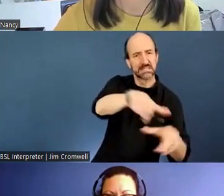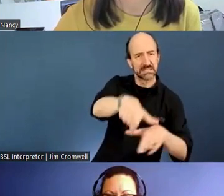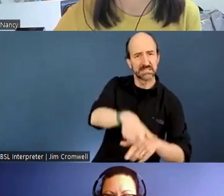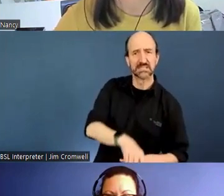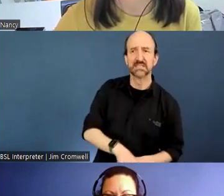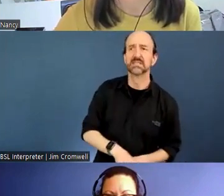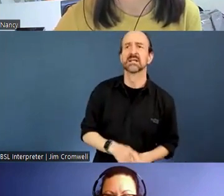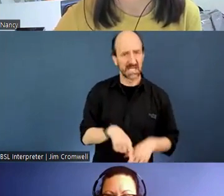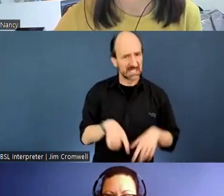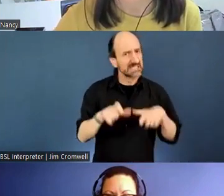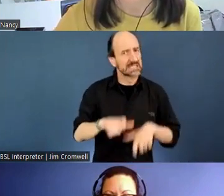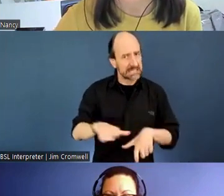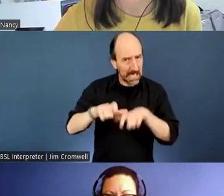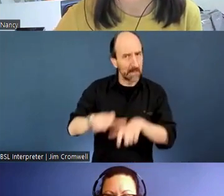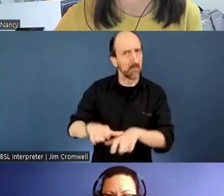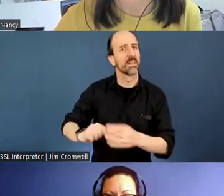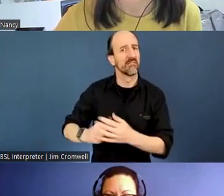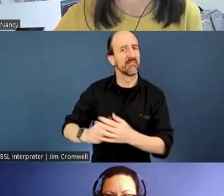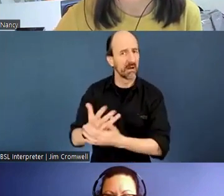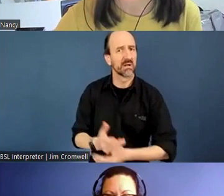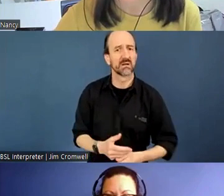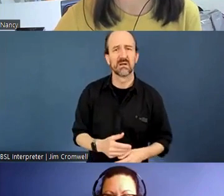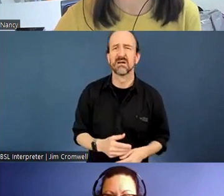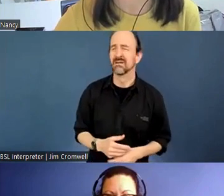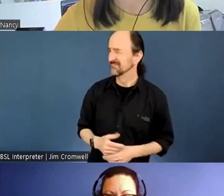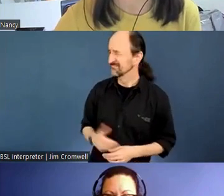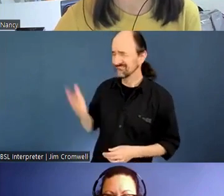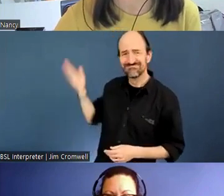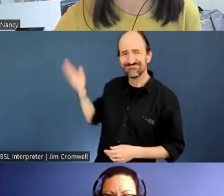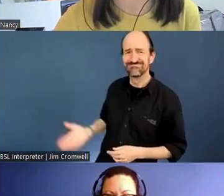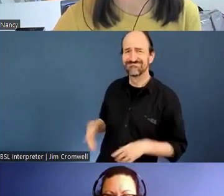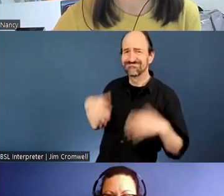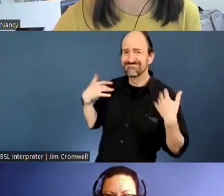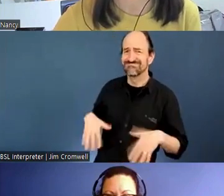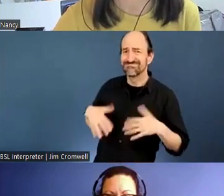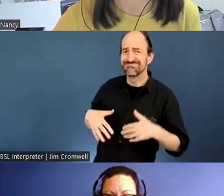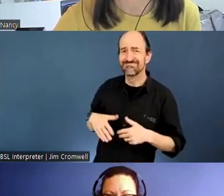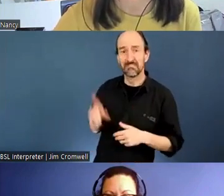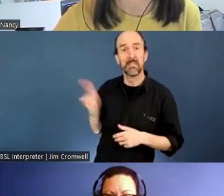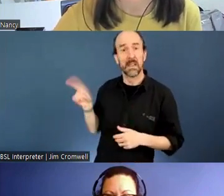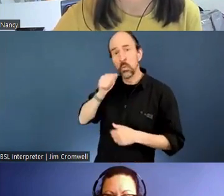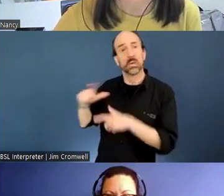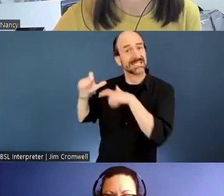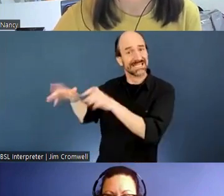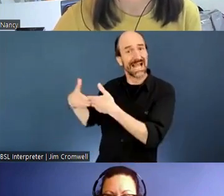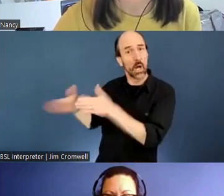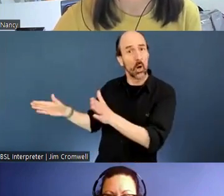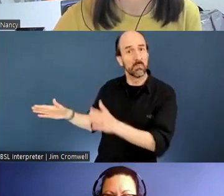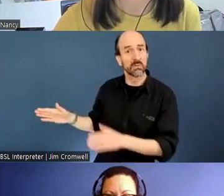development. These responses are wonderful. We'll keep the Menti open, if you go through and think of more